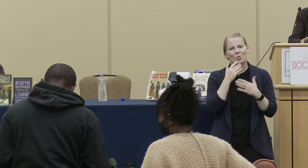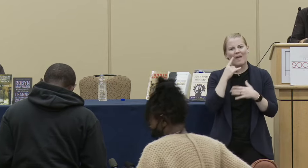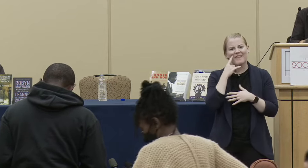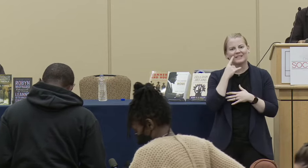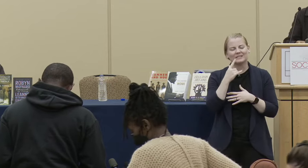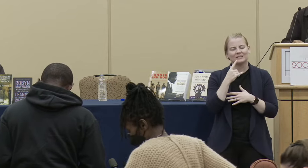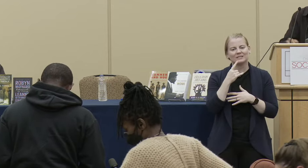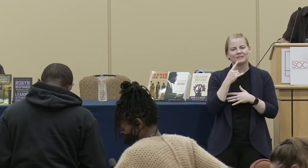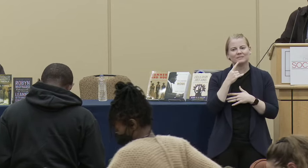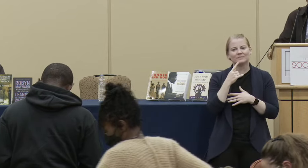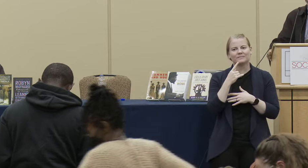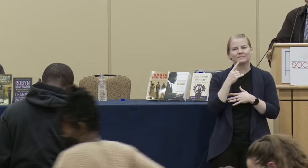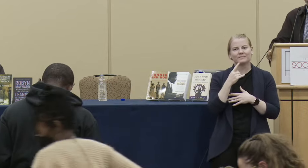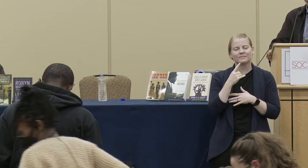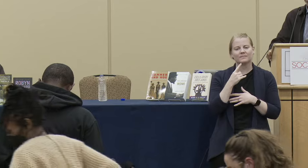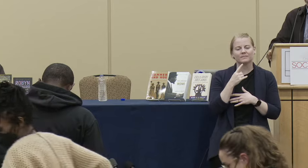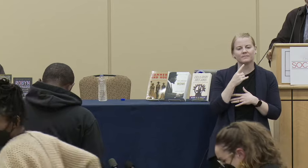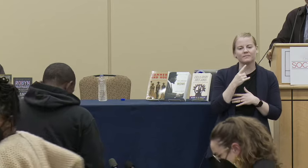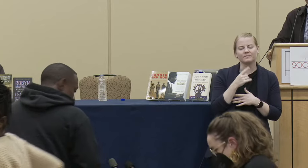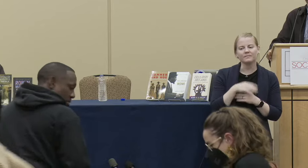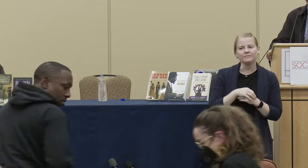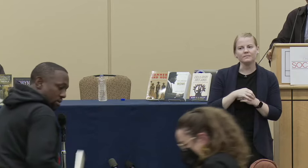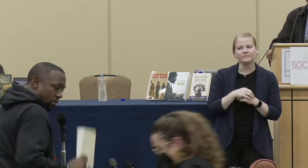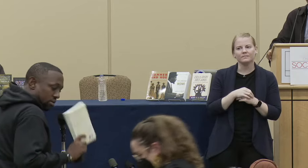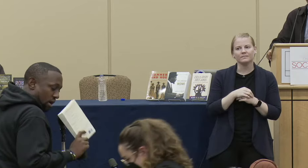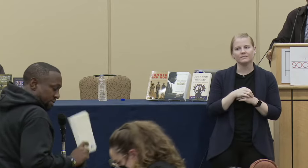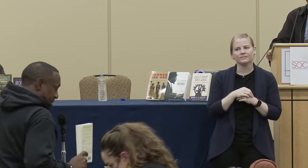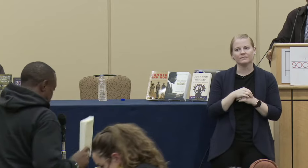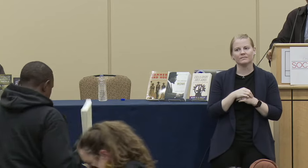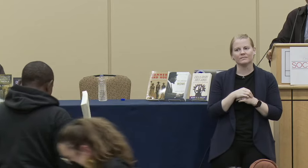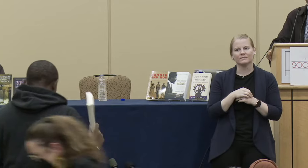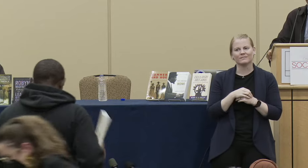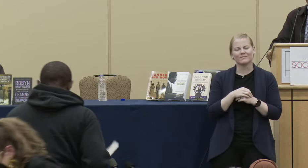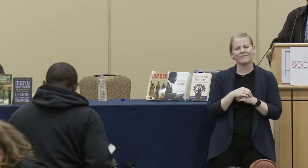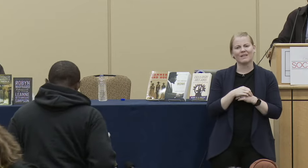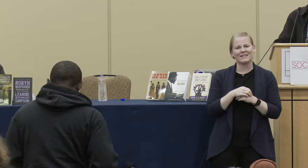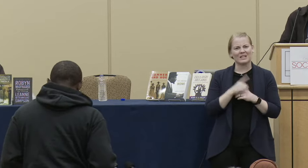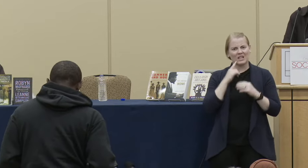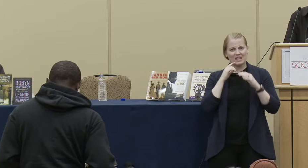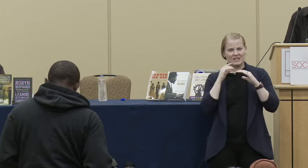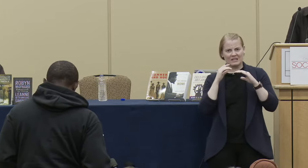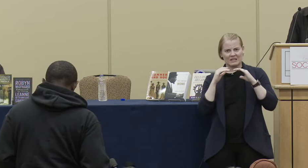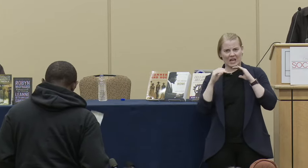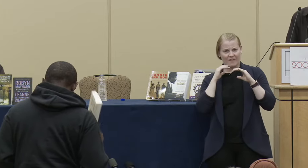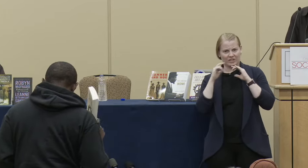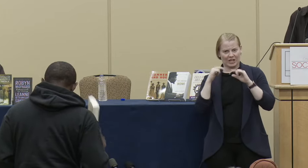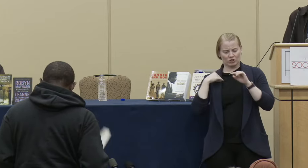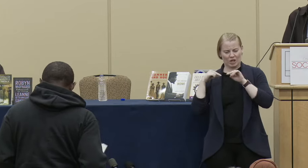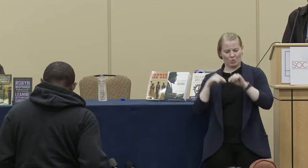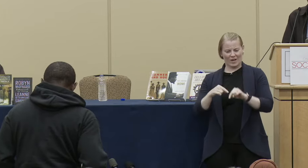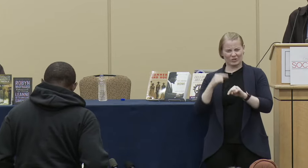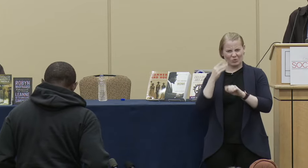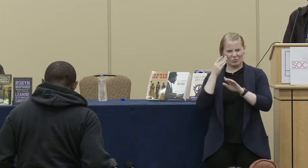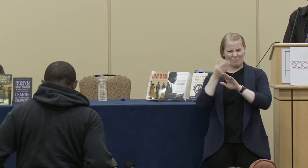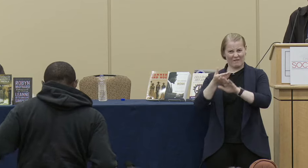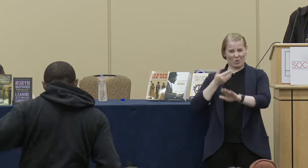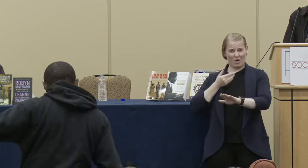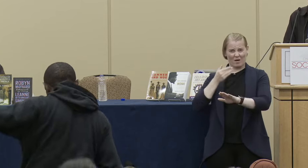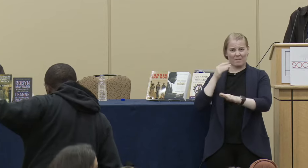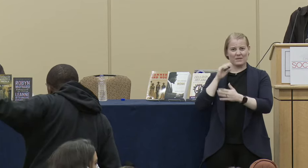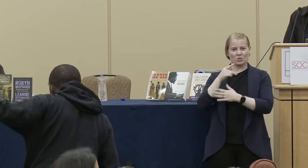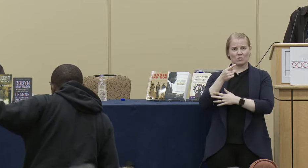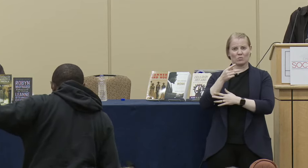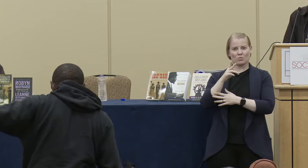want to first say thank you . I think between the